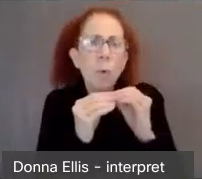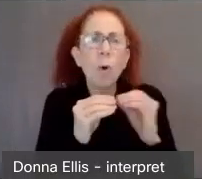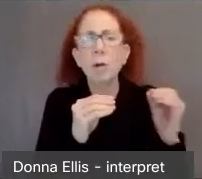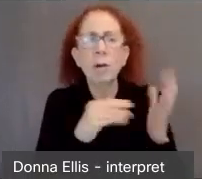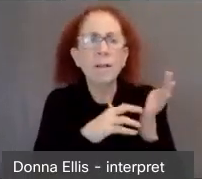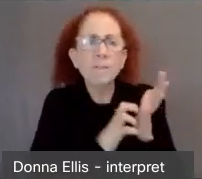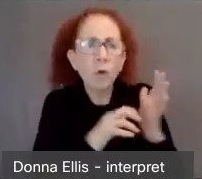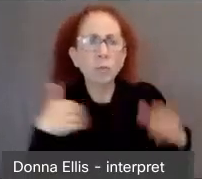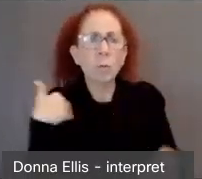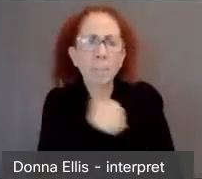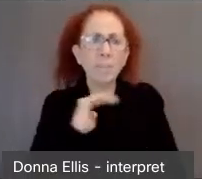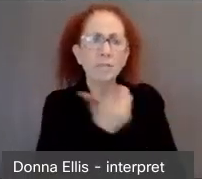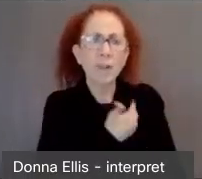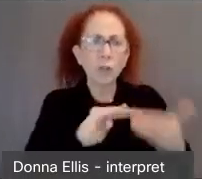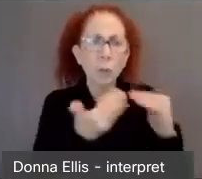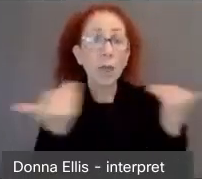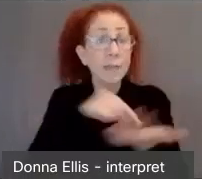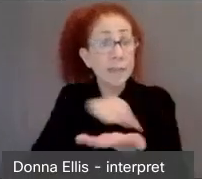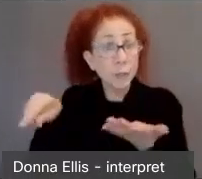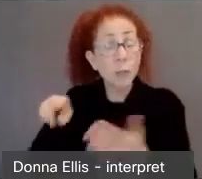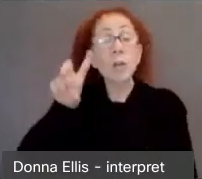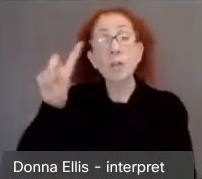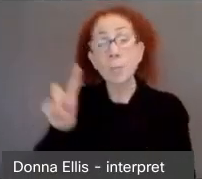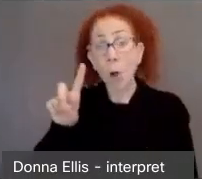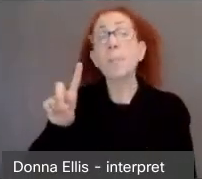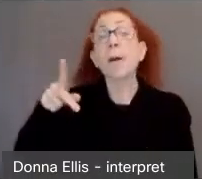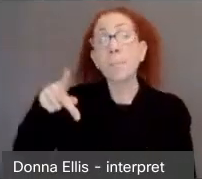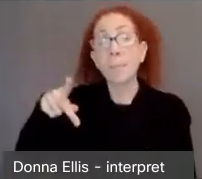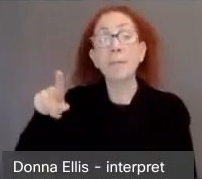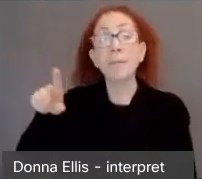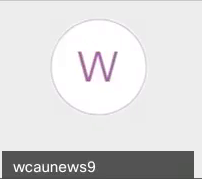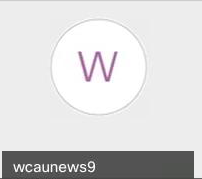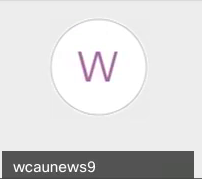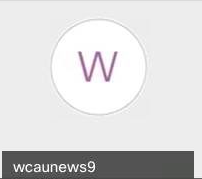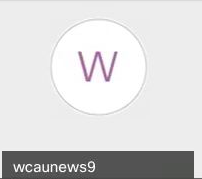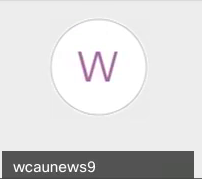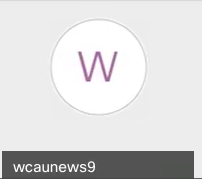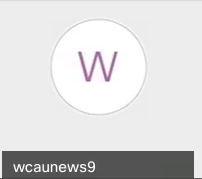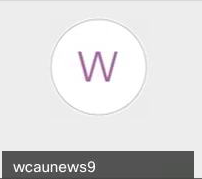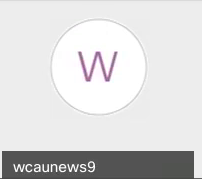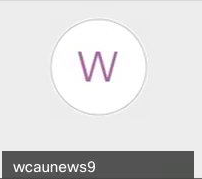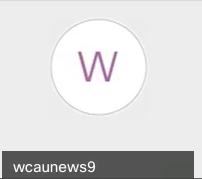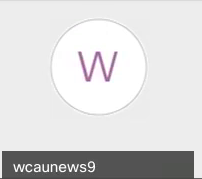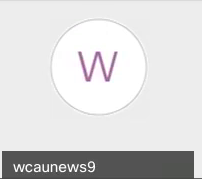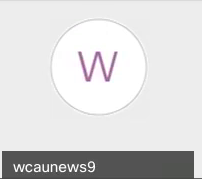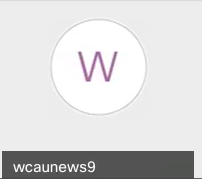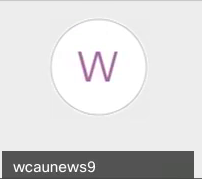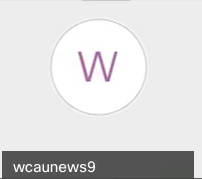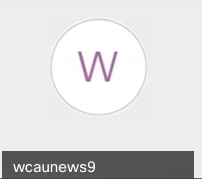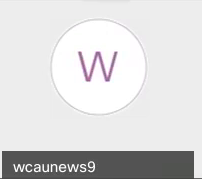This week, our Department of Public Safety's Mobile Integrated Health Team was out in Norristown and